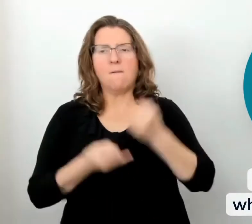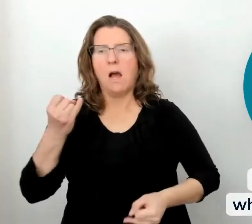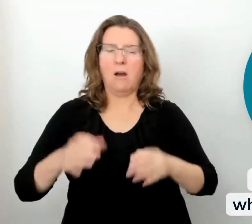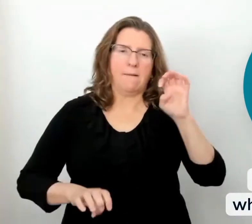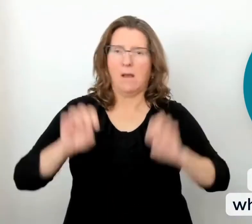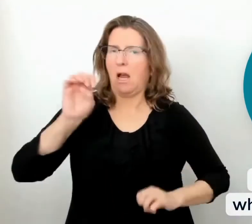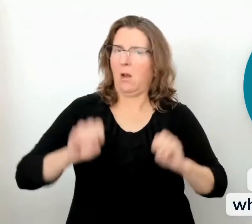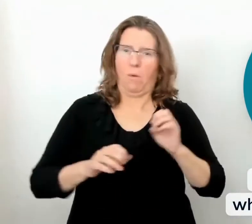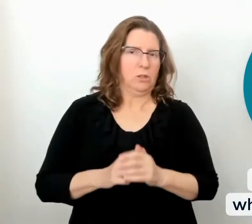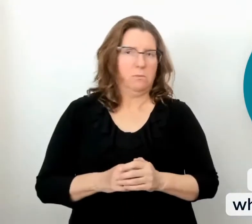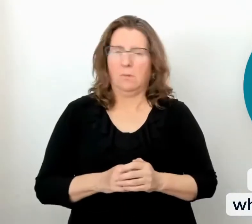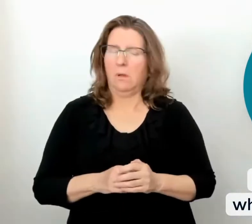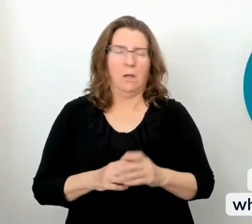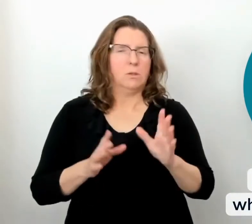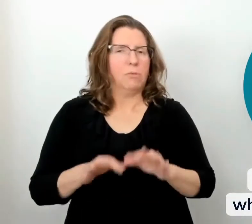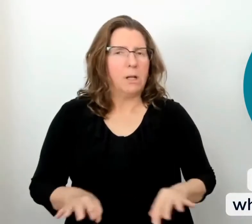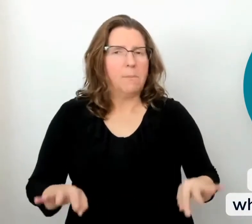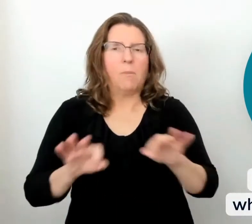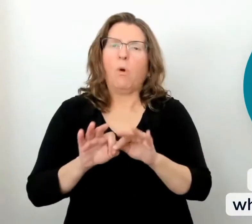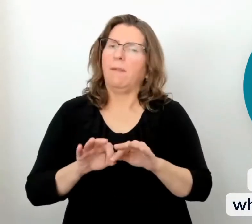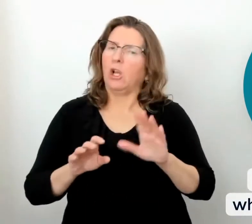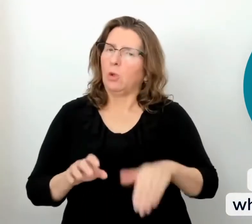The test. The assignment handed in.